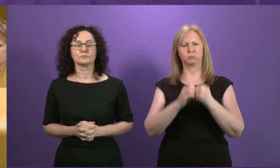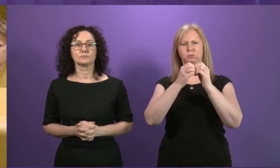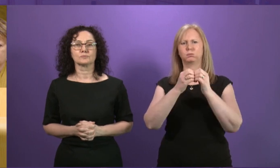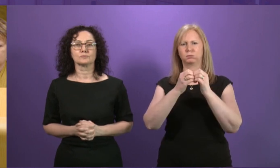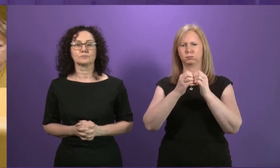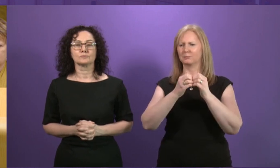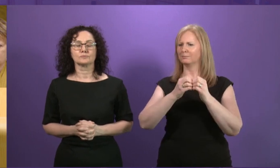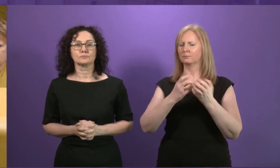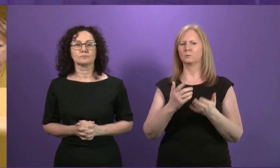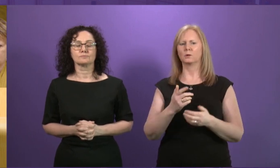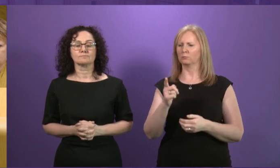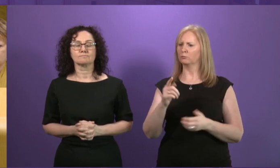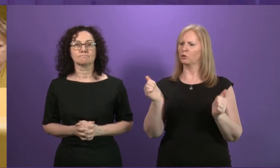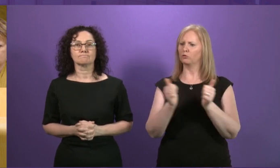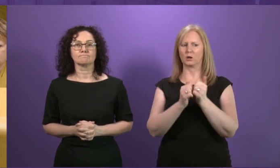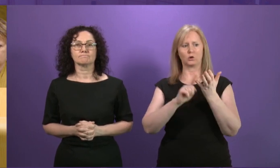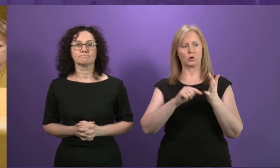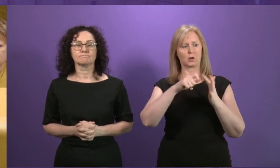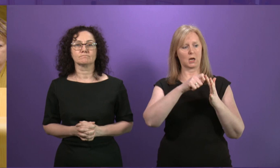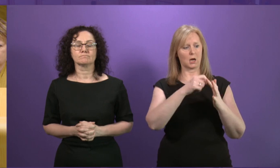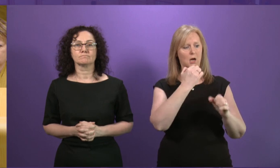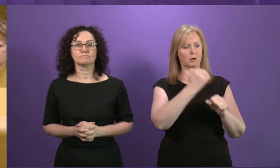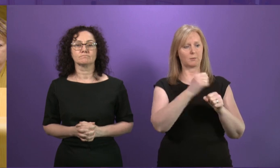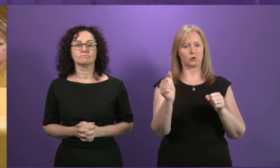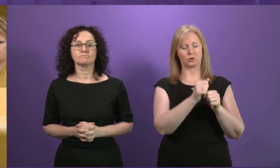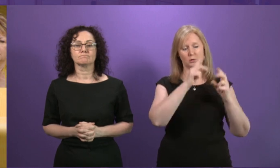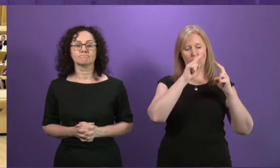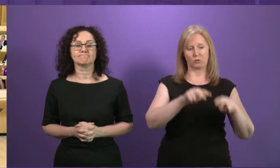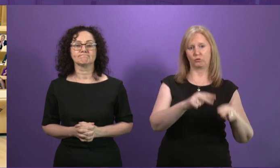Does she think that it is time for the United Kingdom Government to review the regulations in the area?